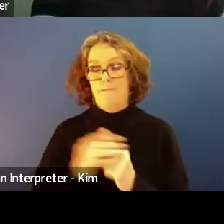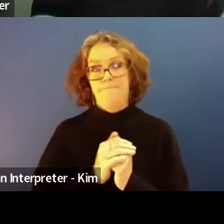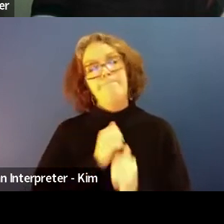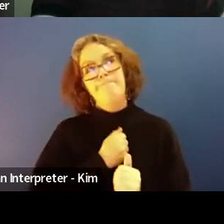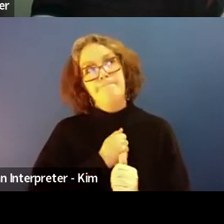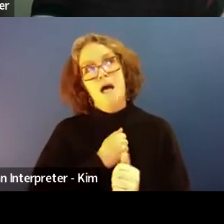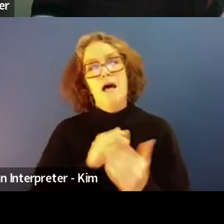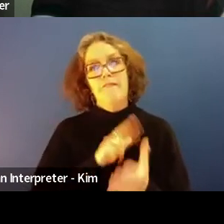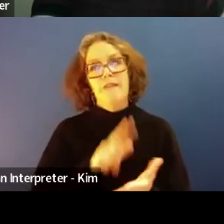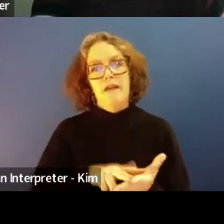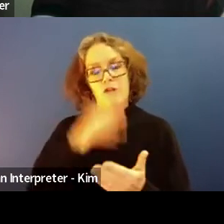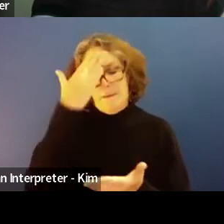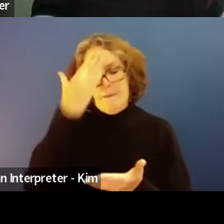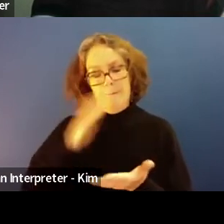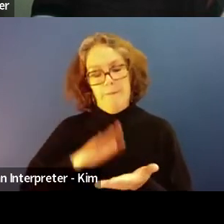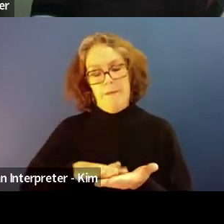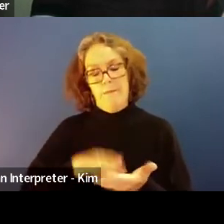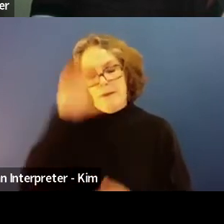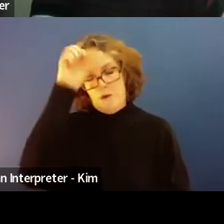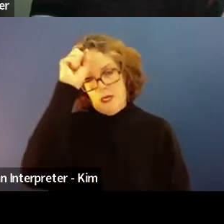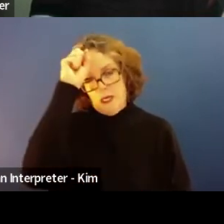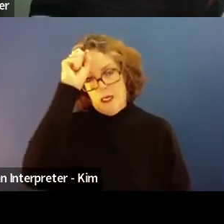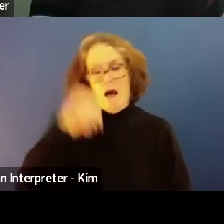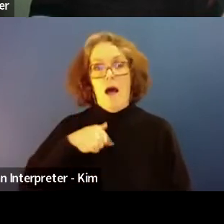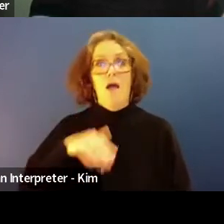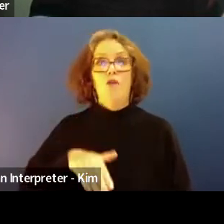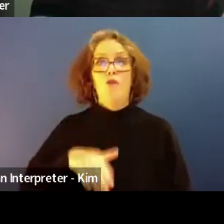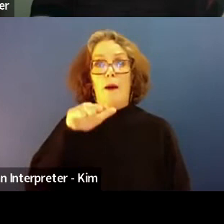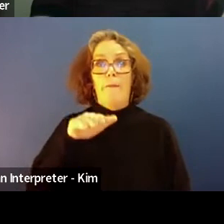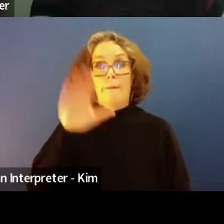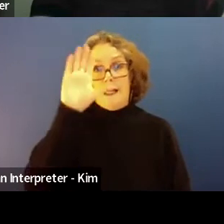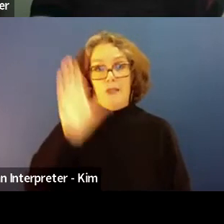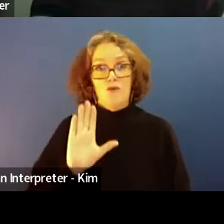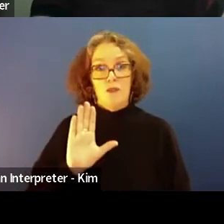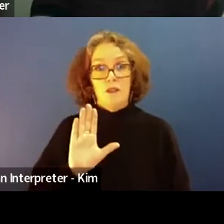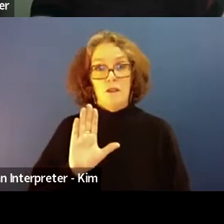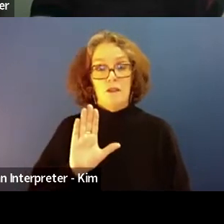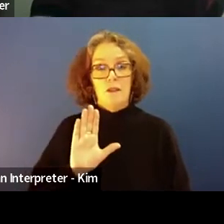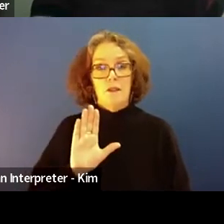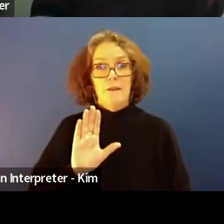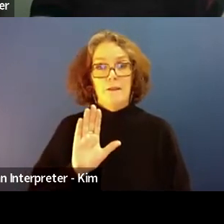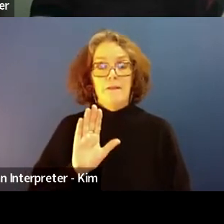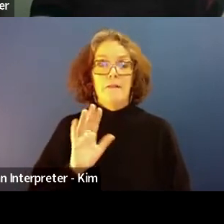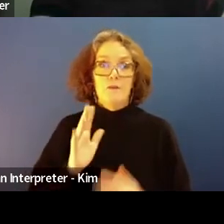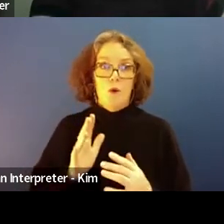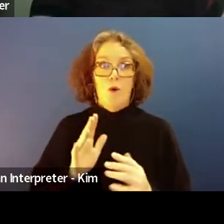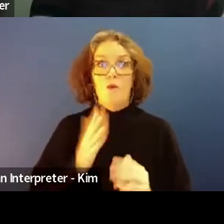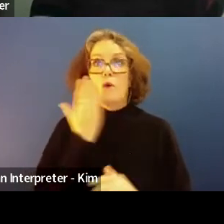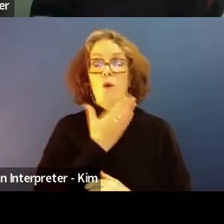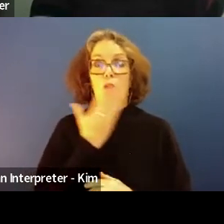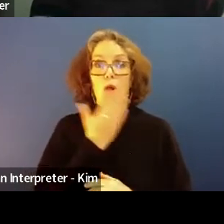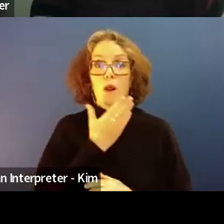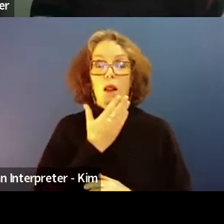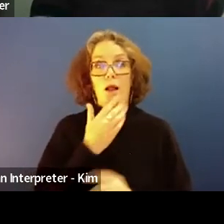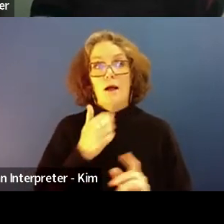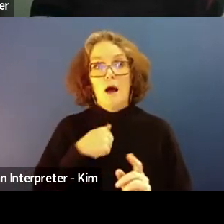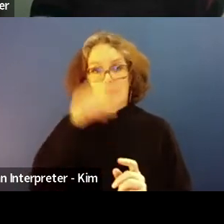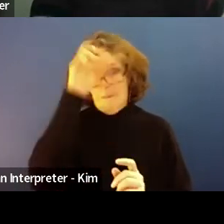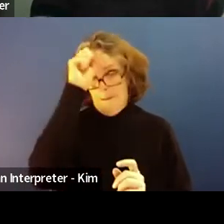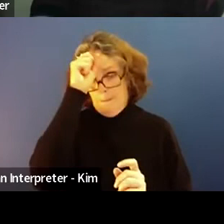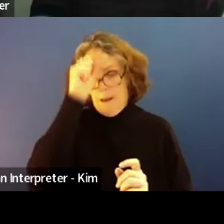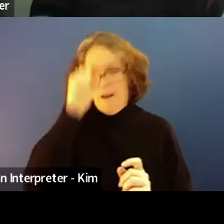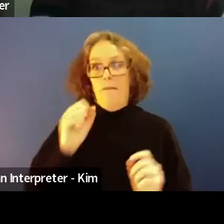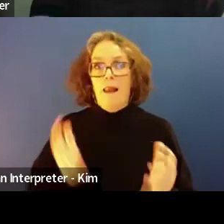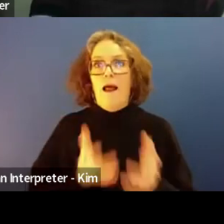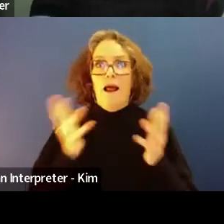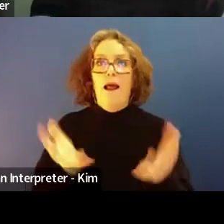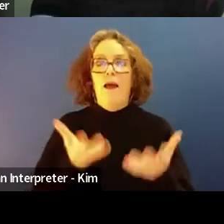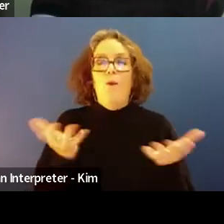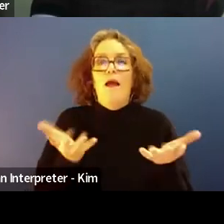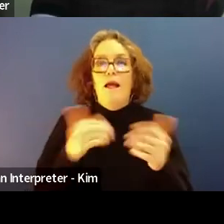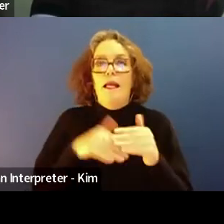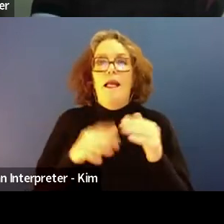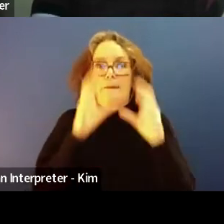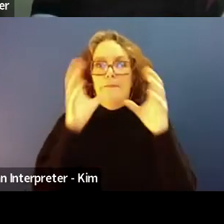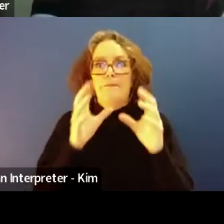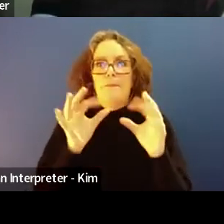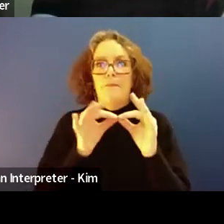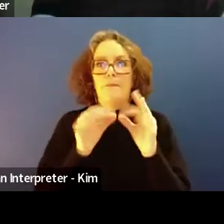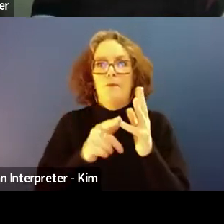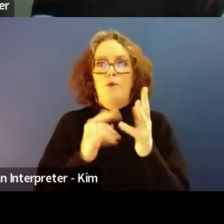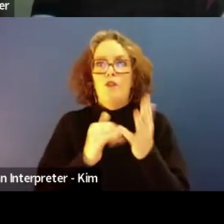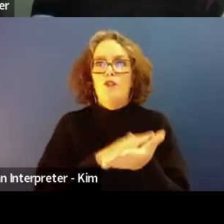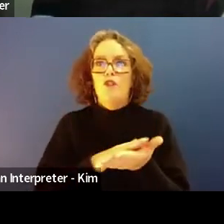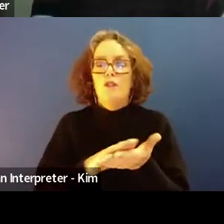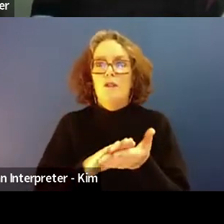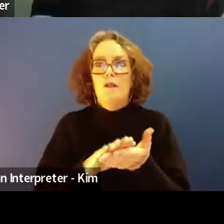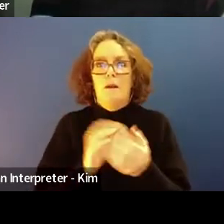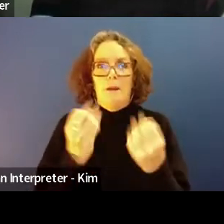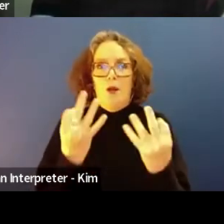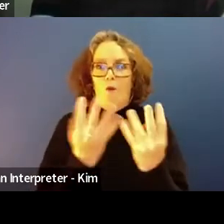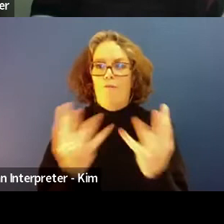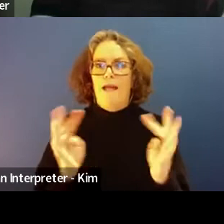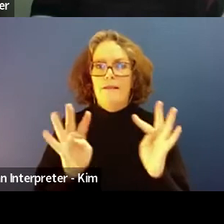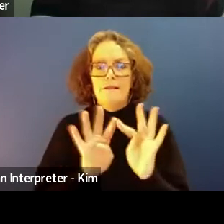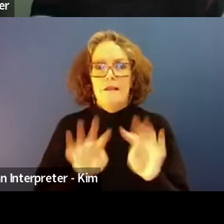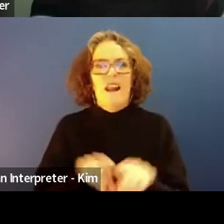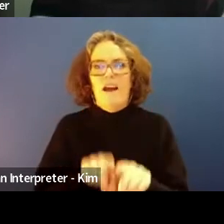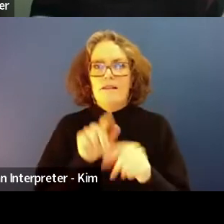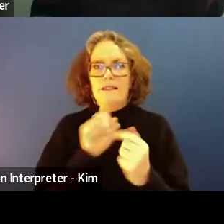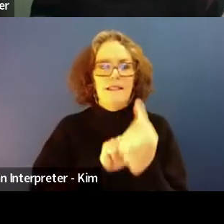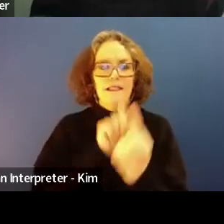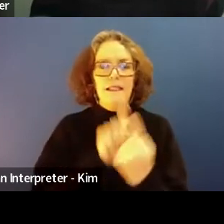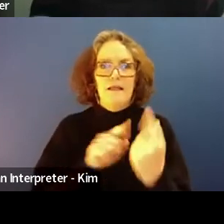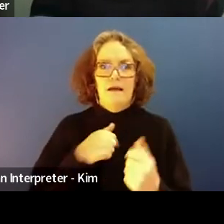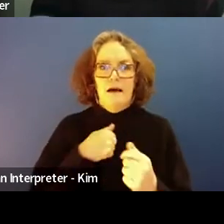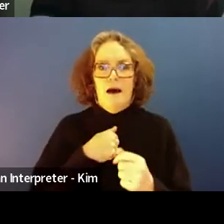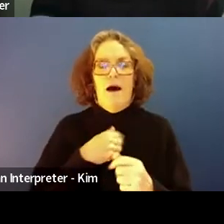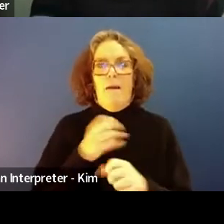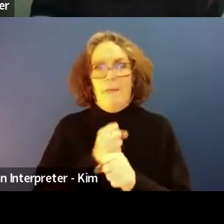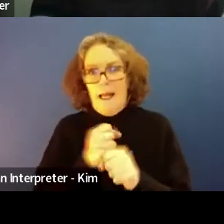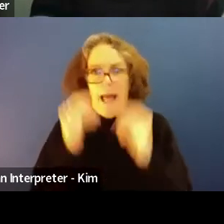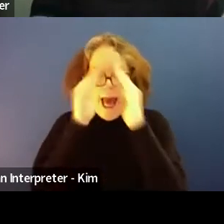I grew up in earlies like in the country. So, my, my first years of schooling. What I remember was playing in like endless bush at school, just didn't have boundaries that I guess certain schools had so I just remember making curry houses and climbing